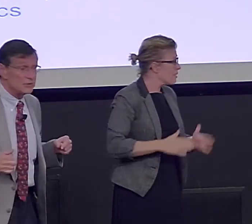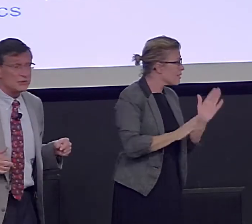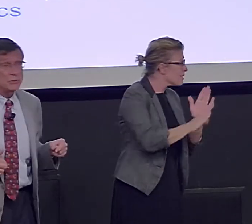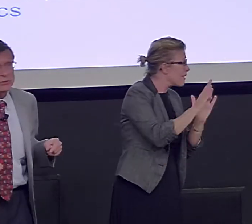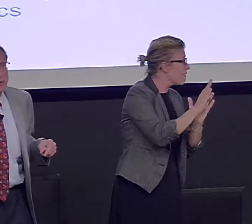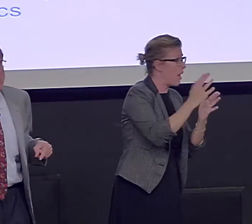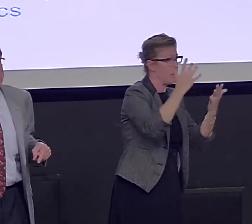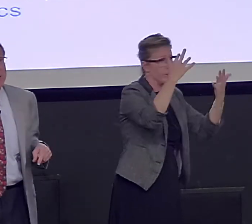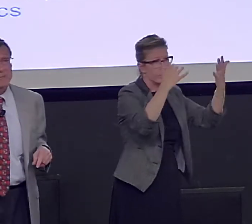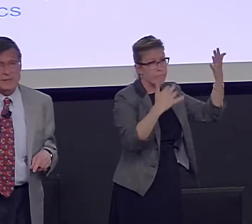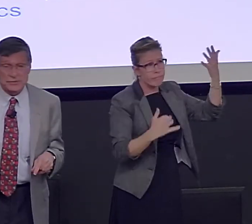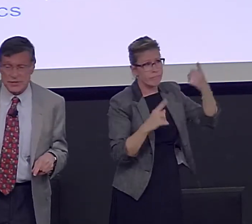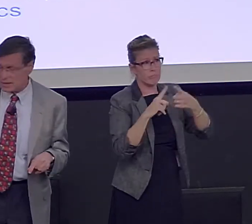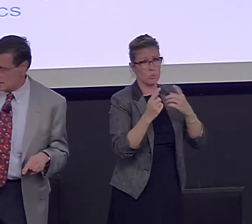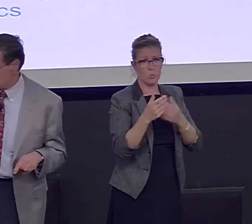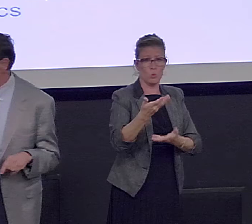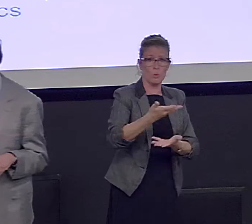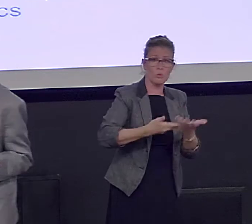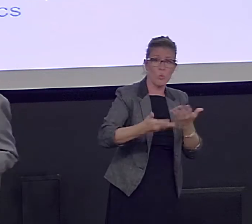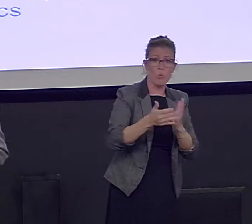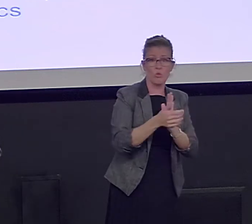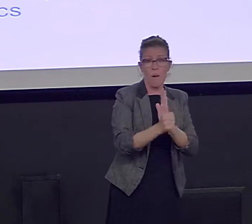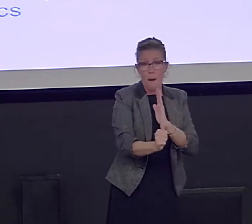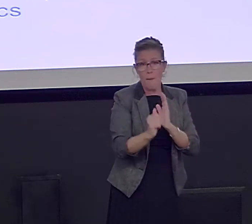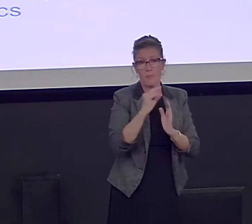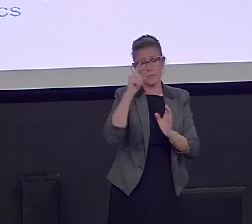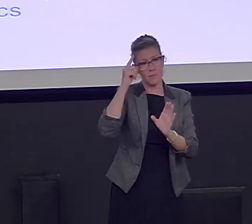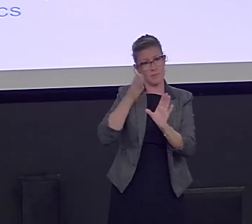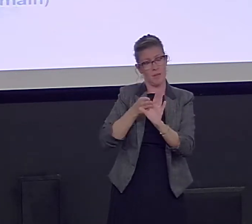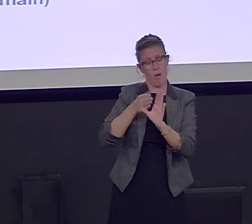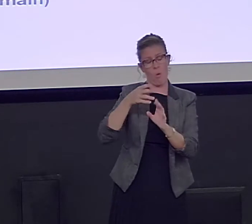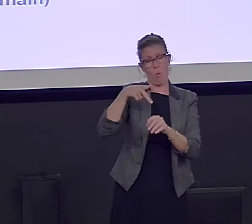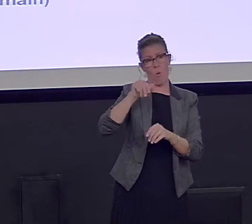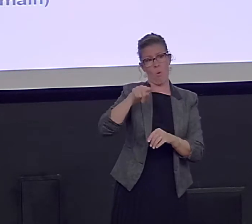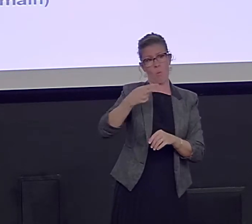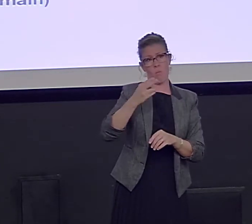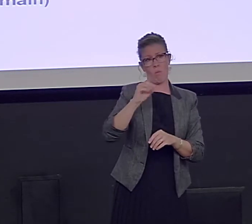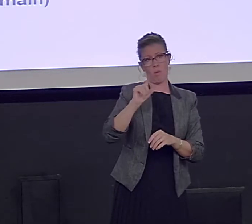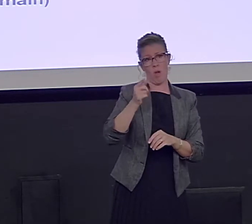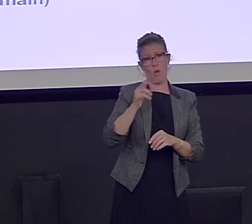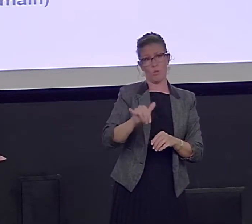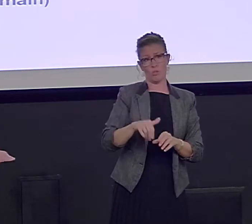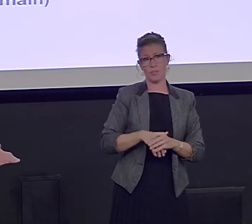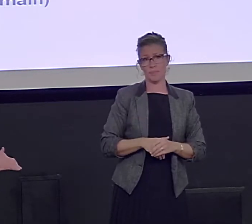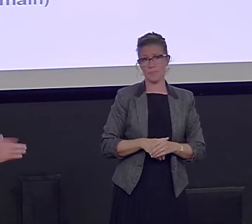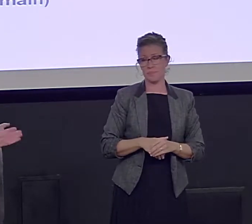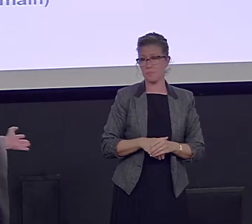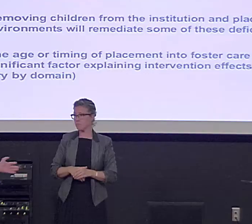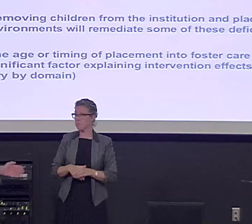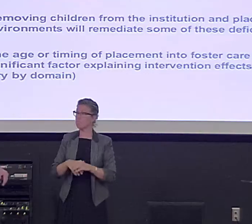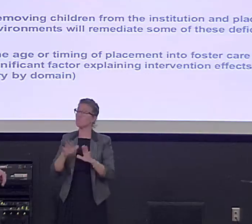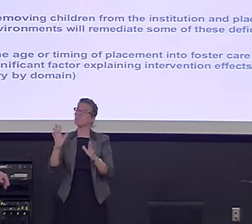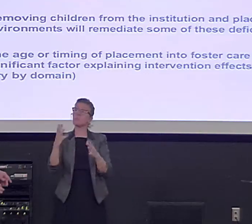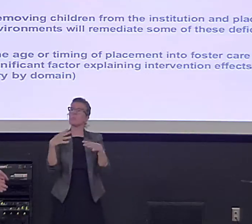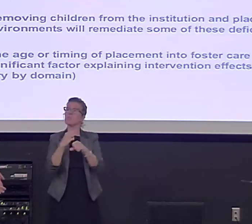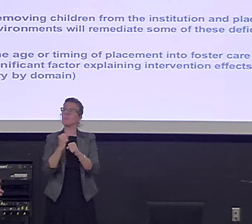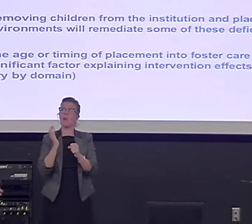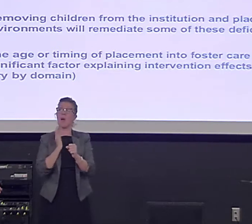to social competence and psychopathology. So the general hypotheses of the study were